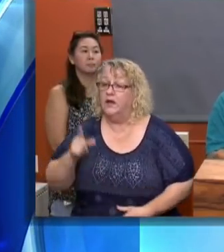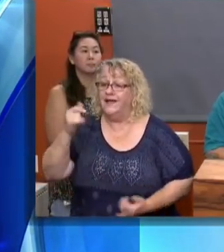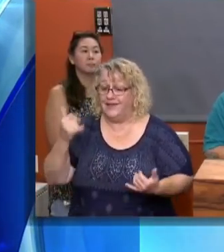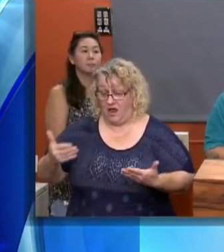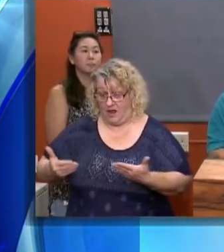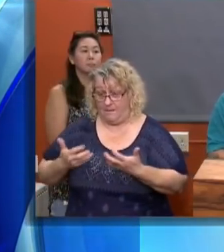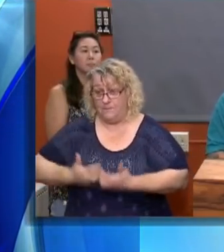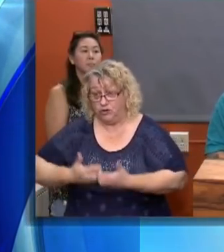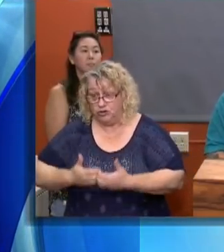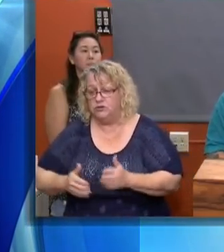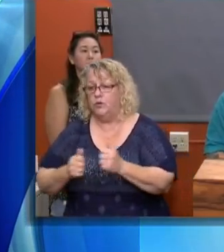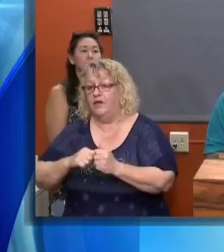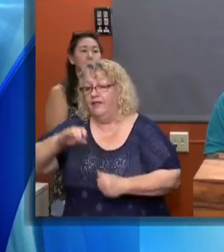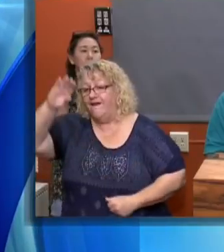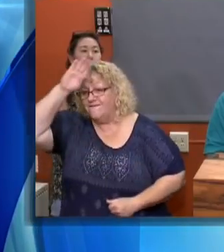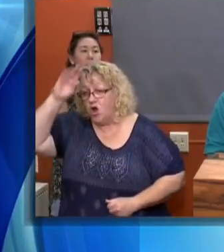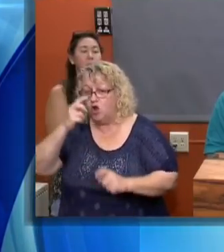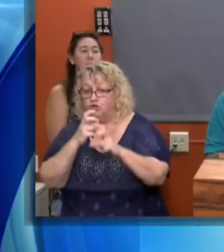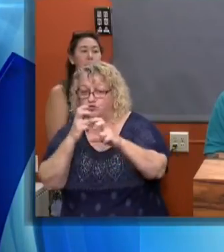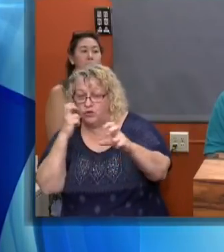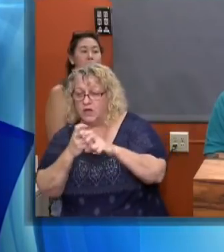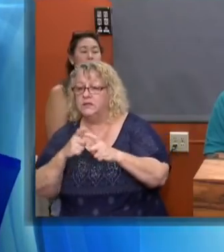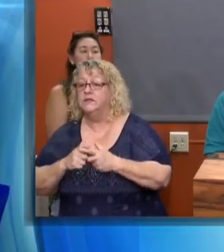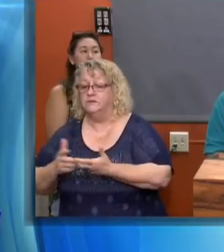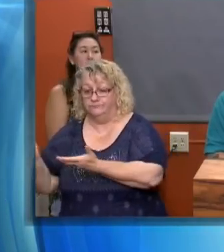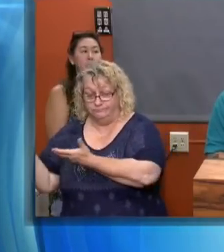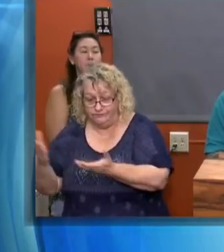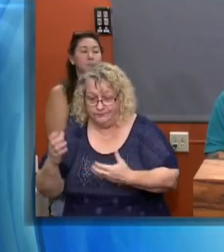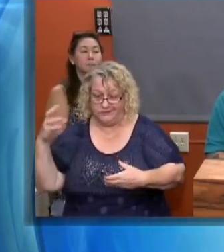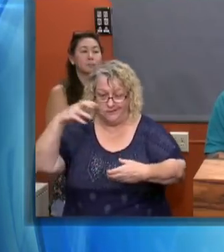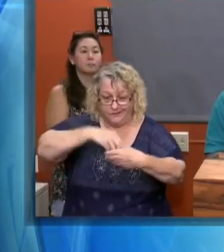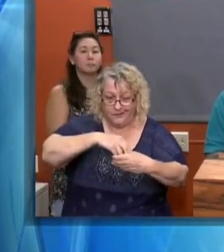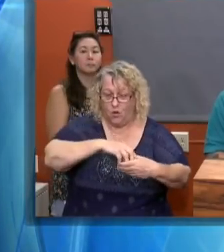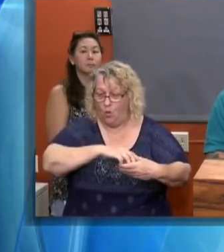WE STARTED BEFORE OLIVIA CAME. WITH THE SIPHONS IN PLACE, TO